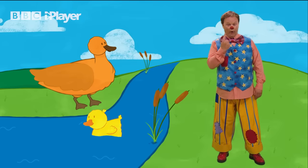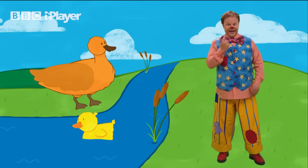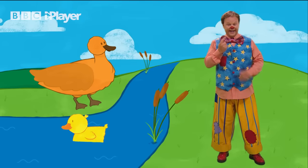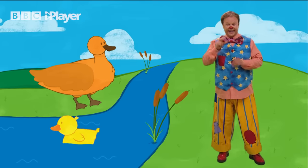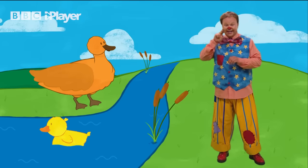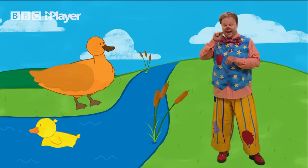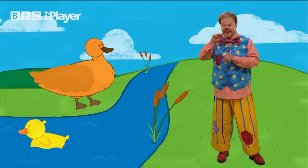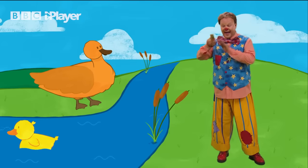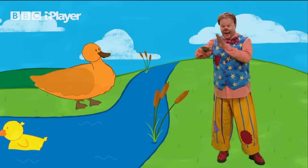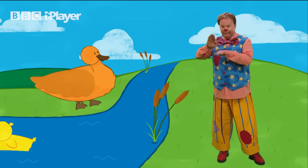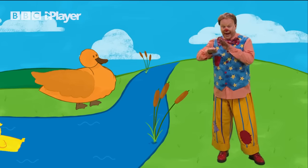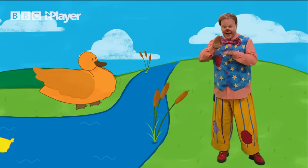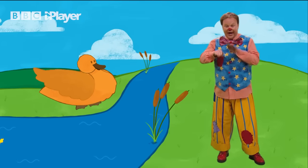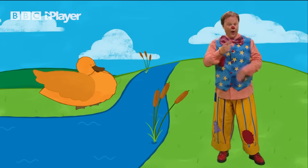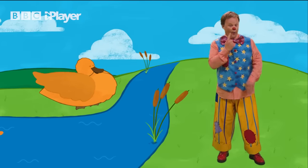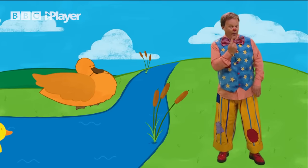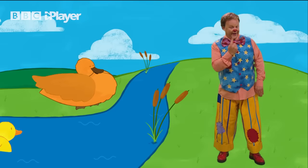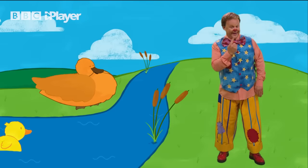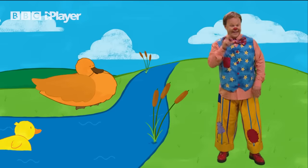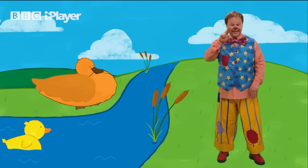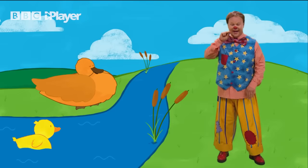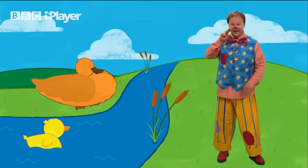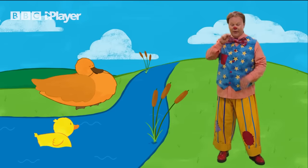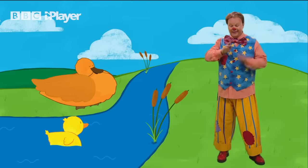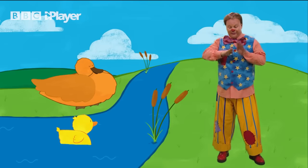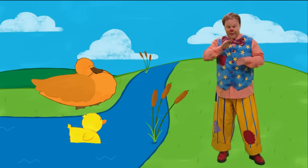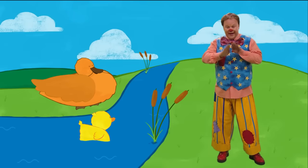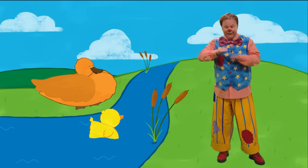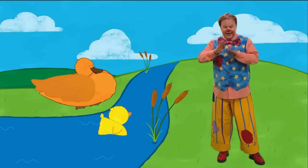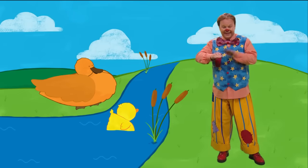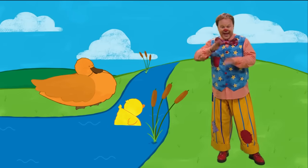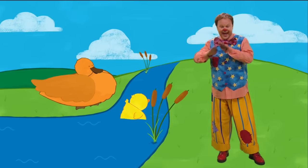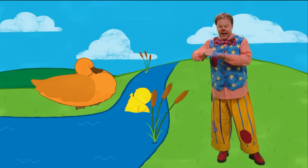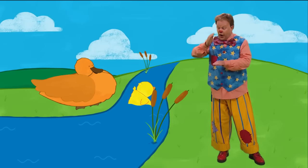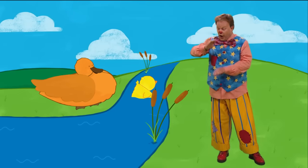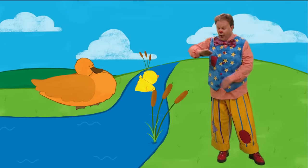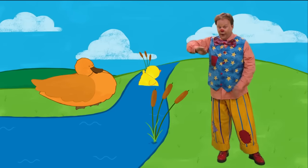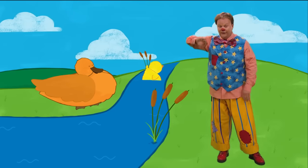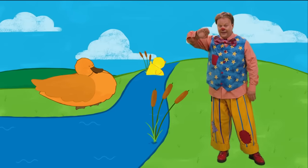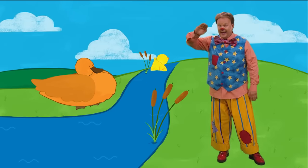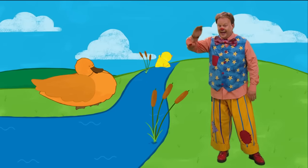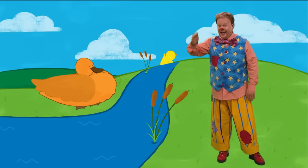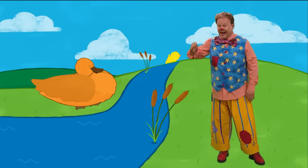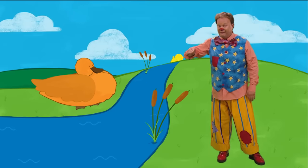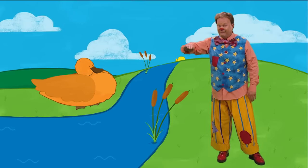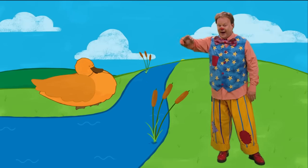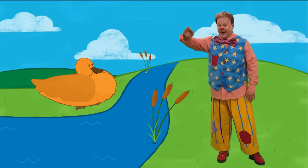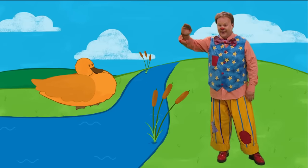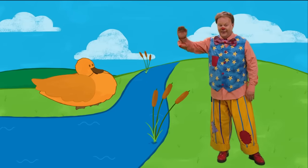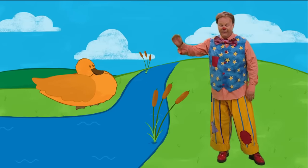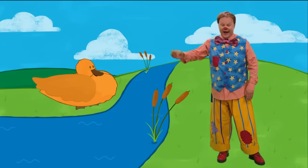one little duck came back one little duck went swimming one day over the hill and far away